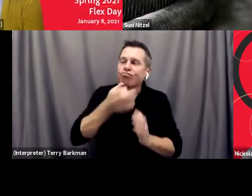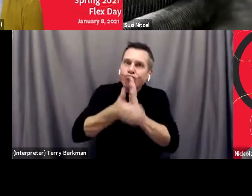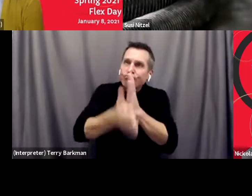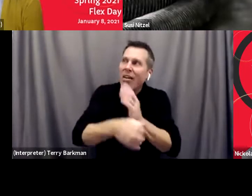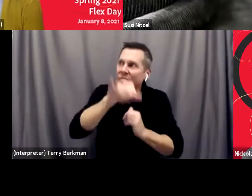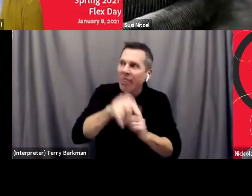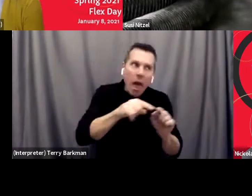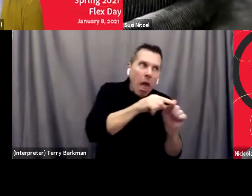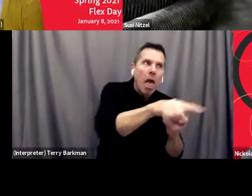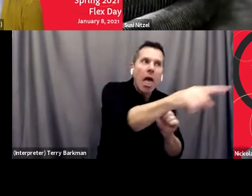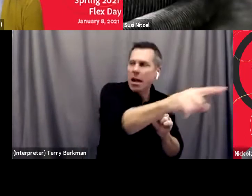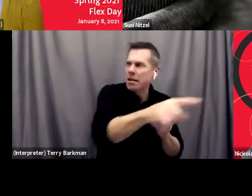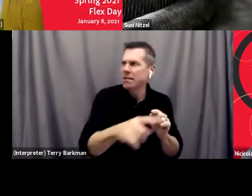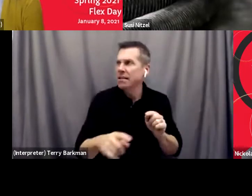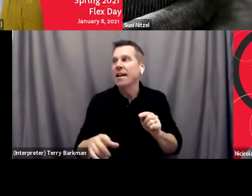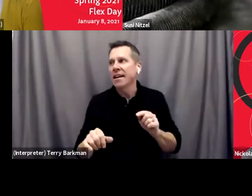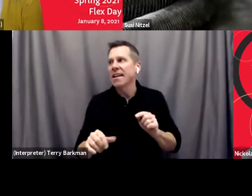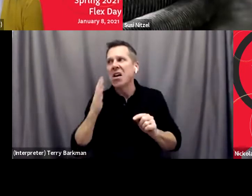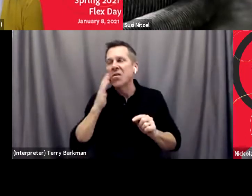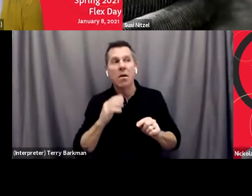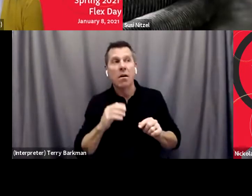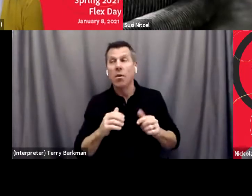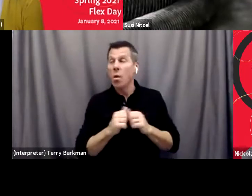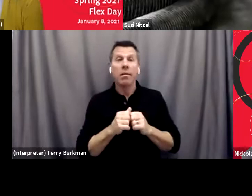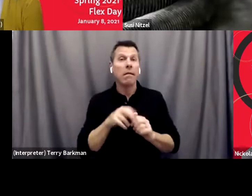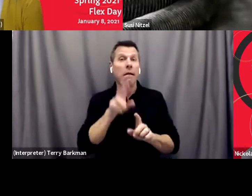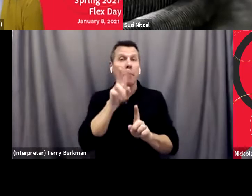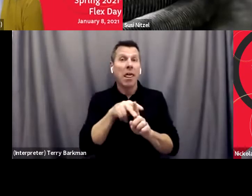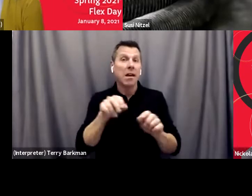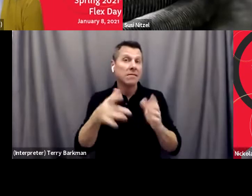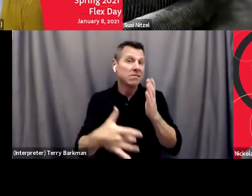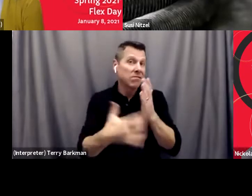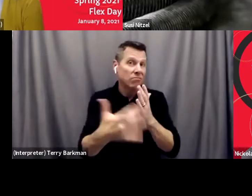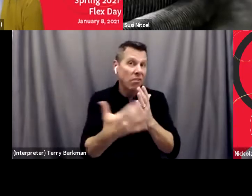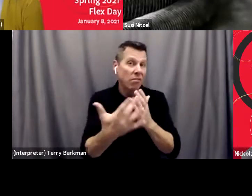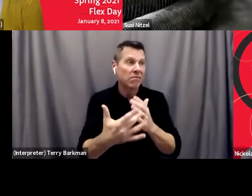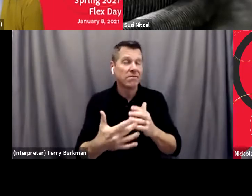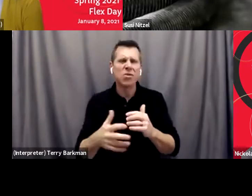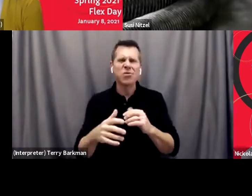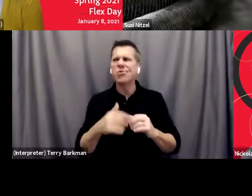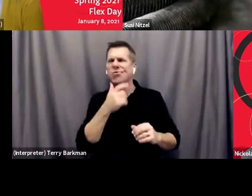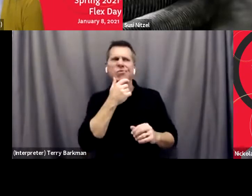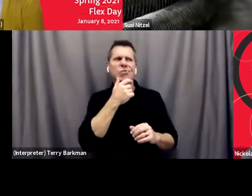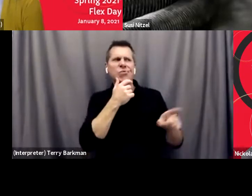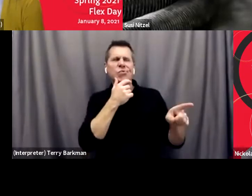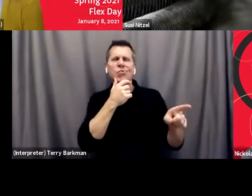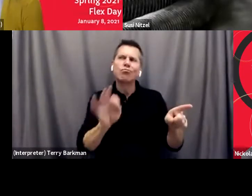am working with an Applied Technology student, I know who they they can go to if I can't answer the question because it's a very